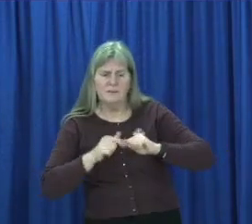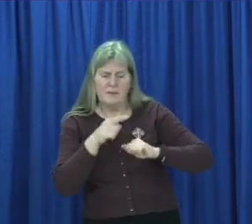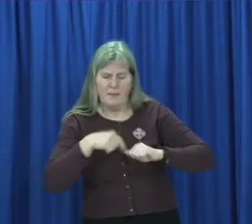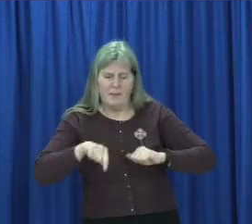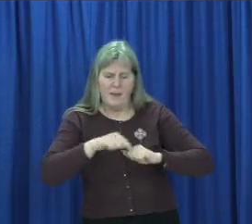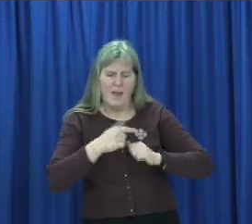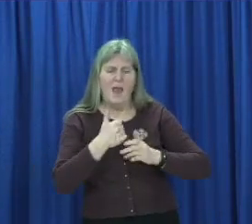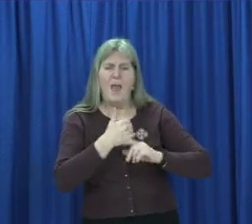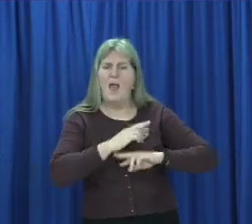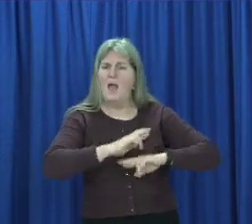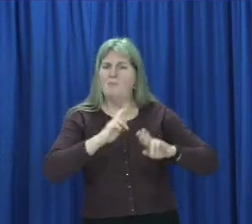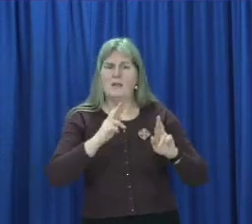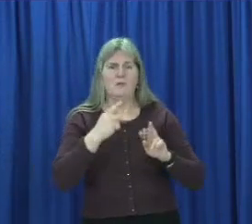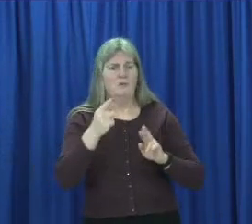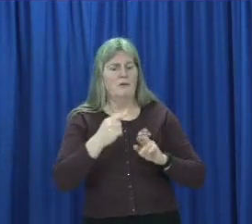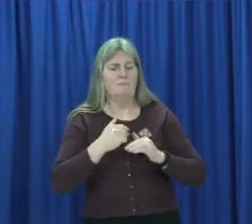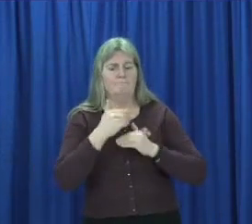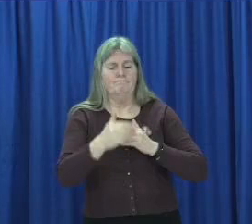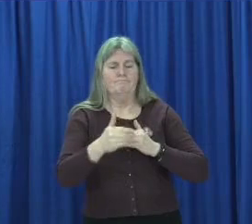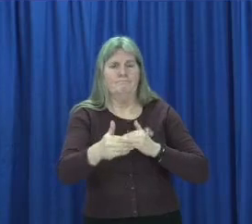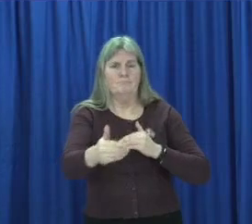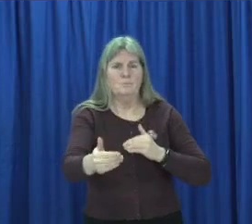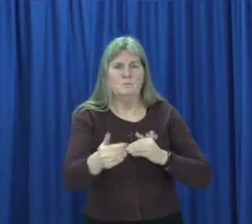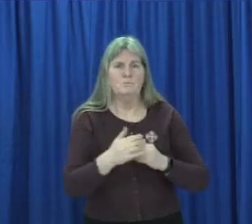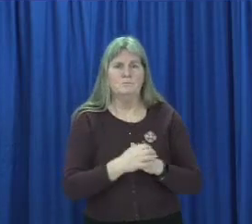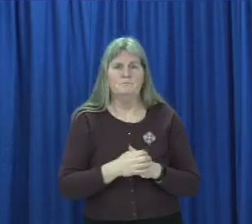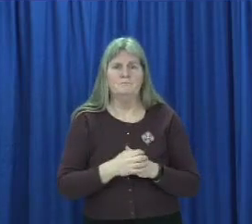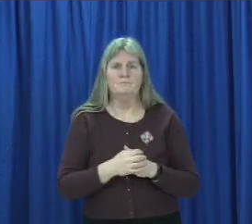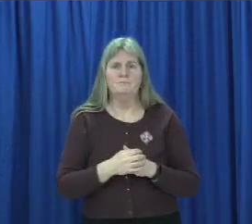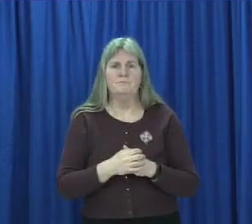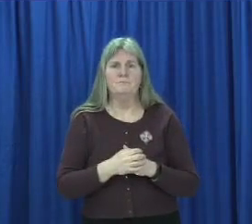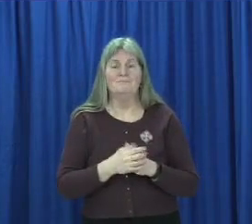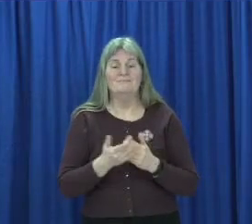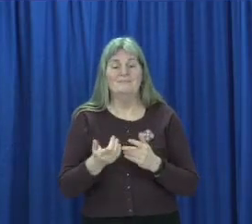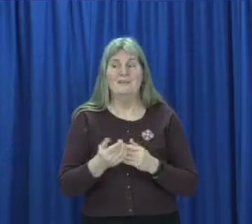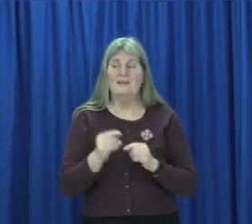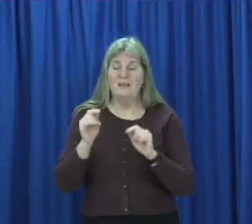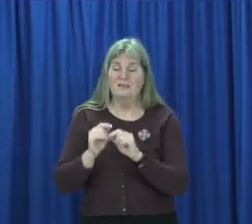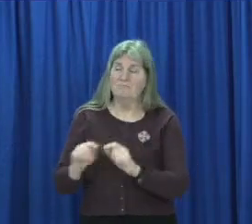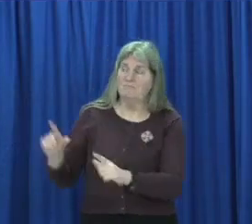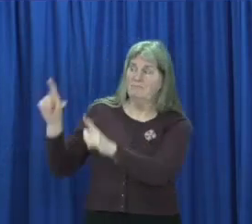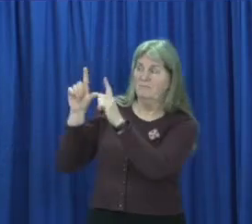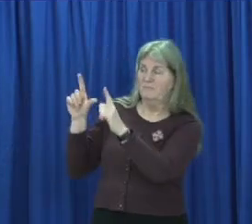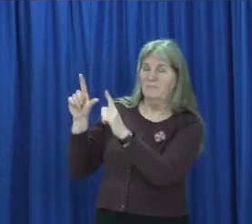for the future of COVID-19. And this dashboard will be updated on a regular schedule,